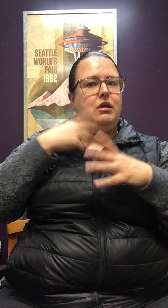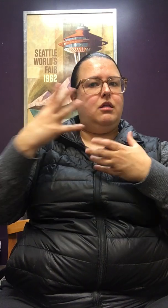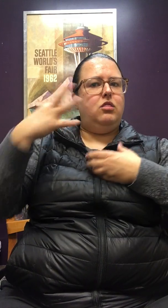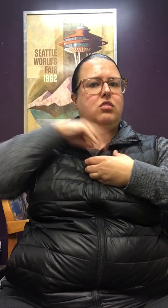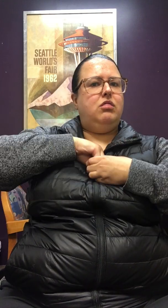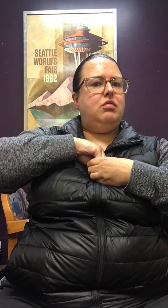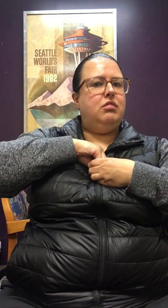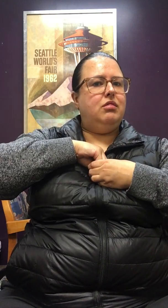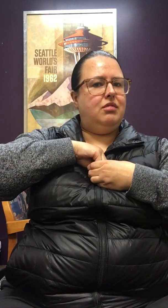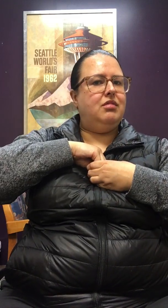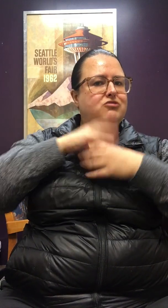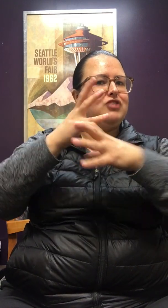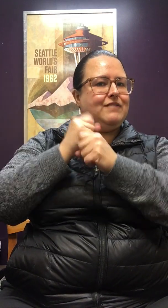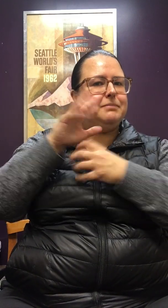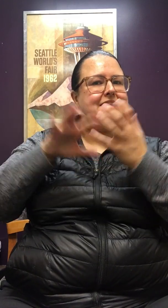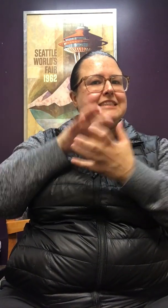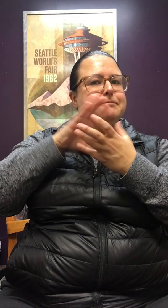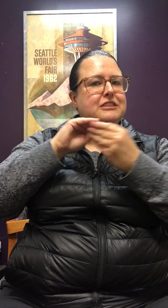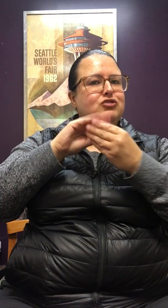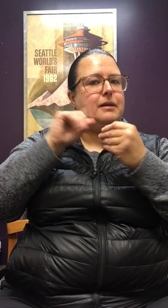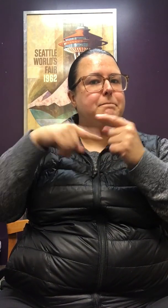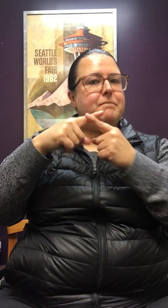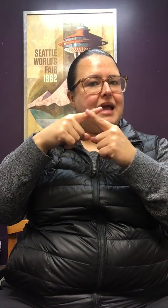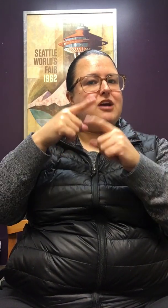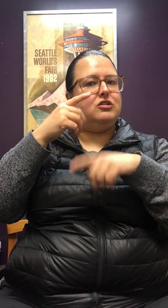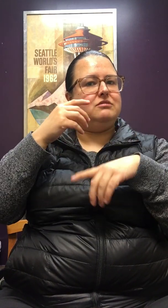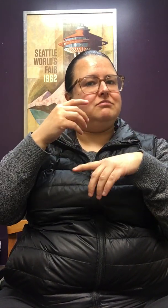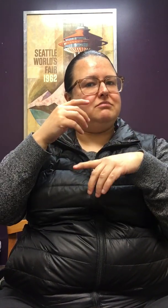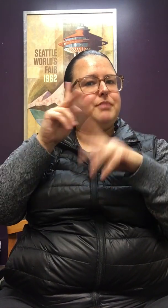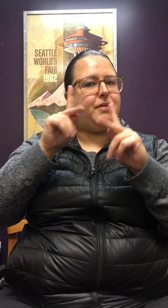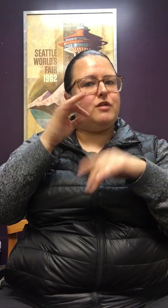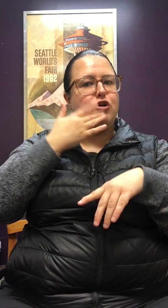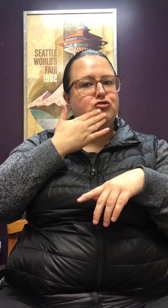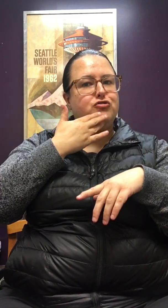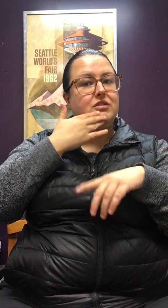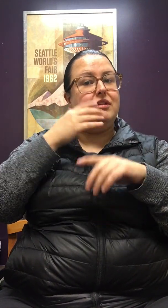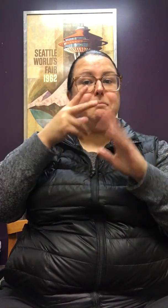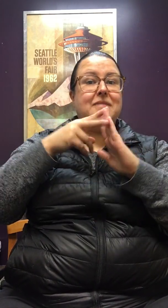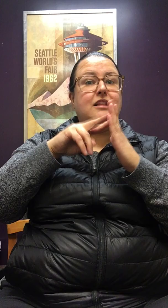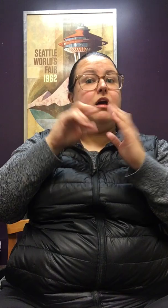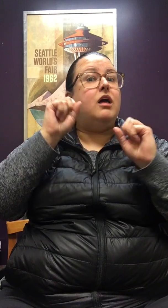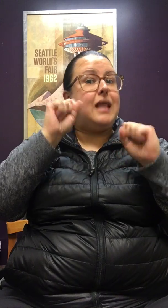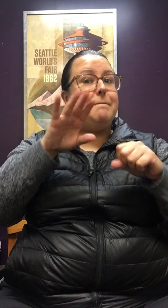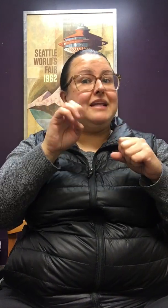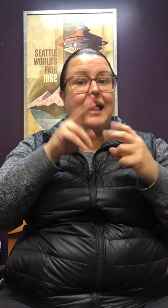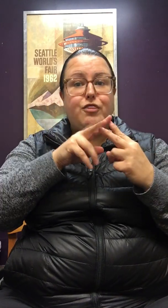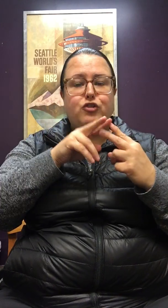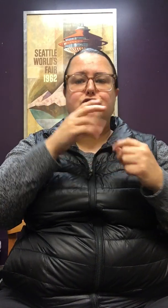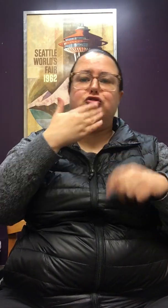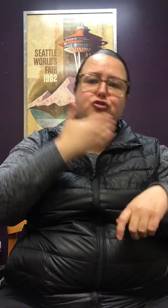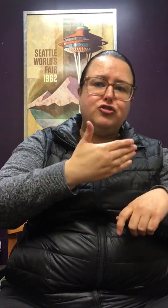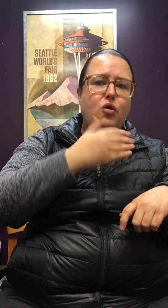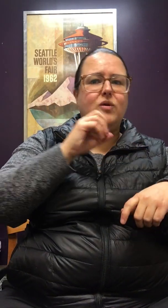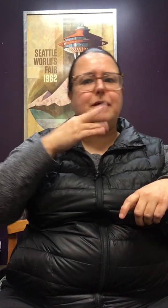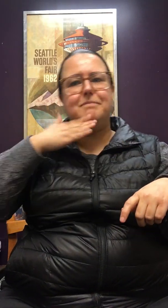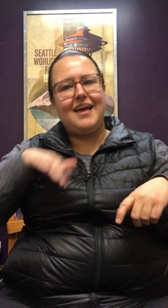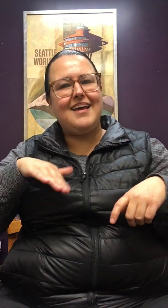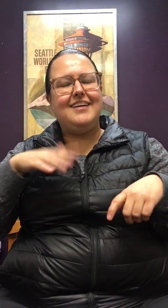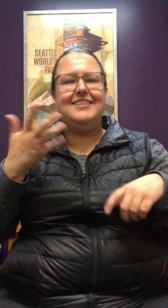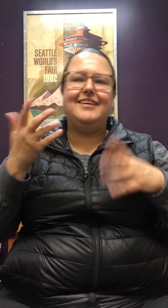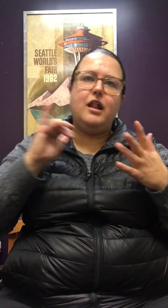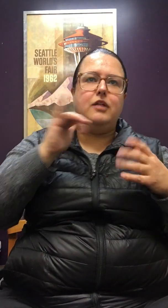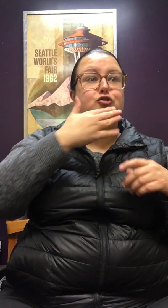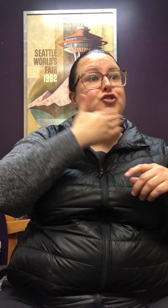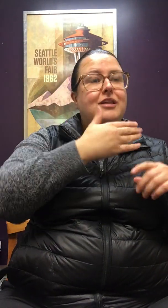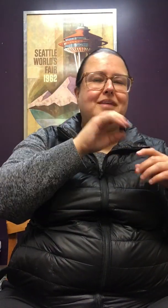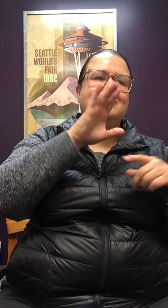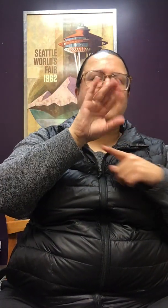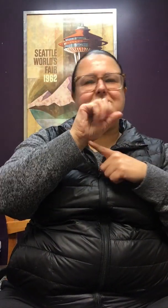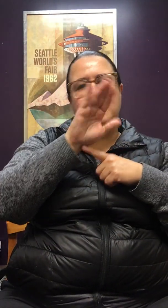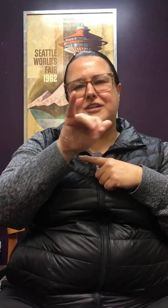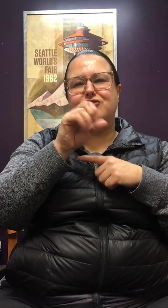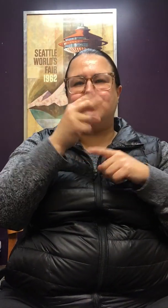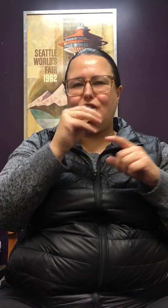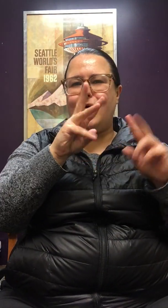I got a mixed message that people of color are either good, like in The Cosby Show,